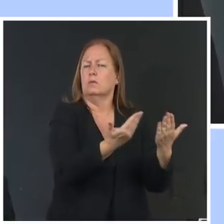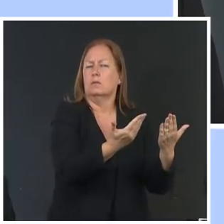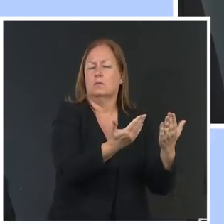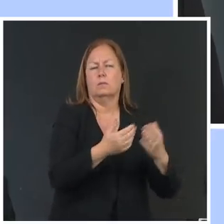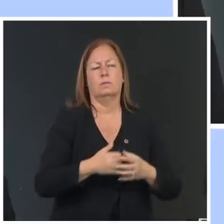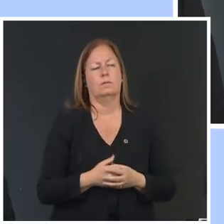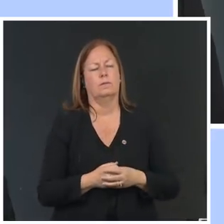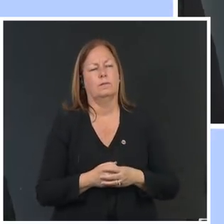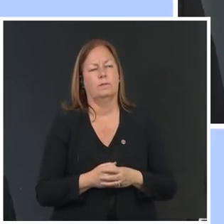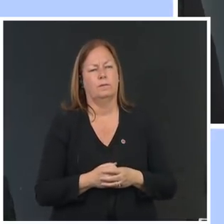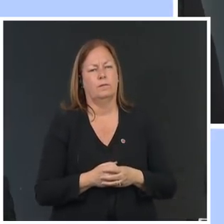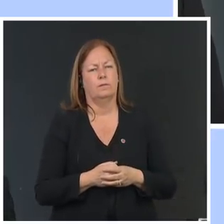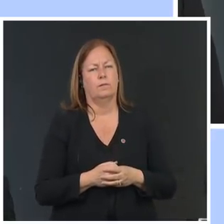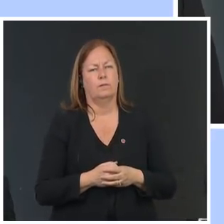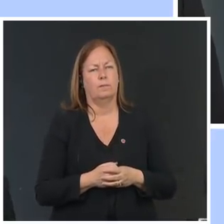And language and dialects.